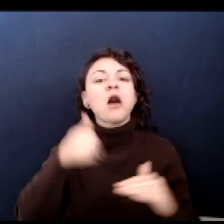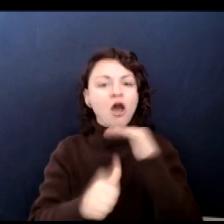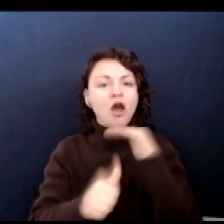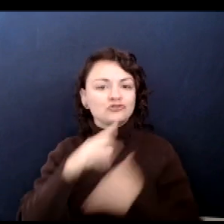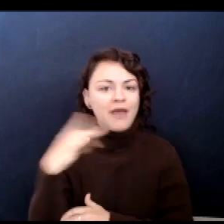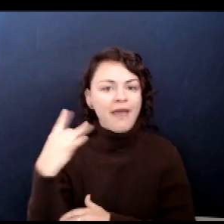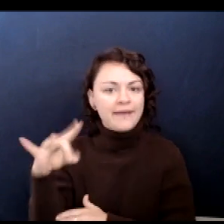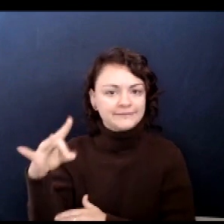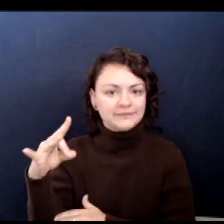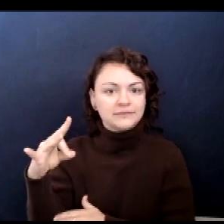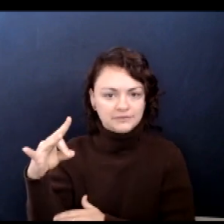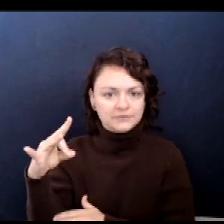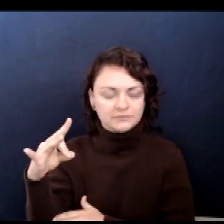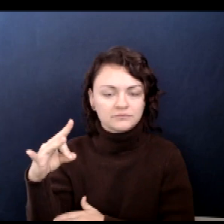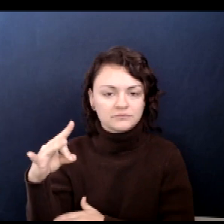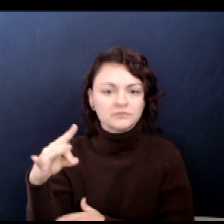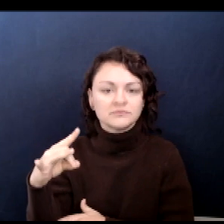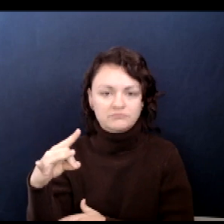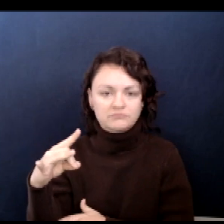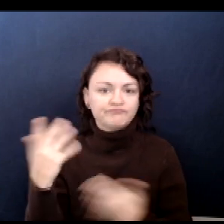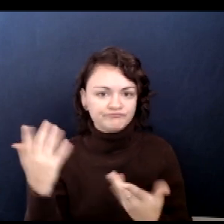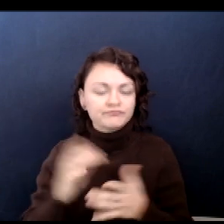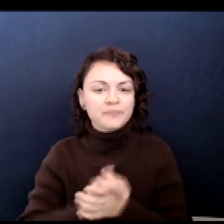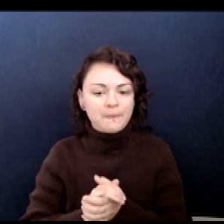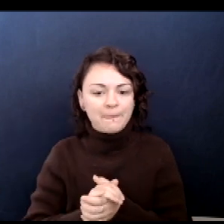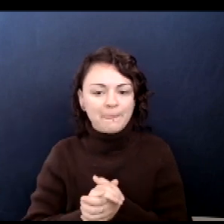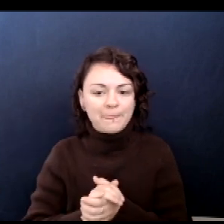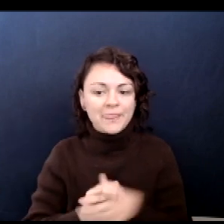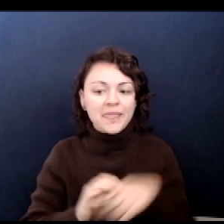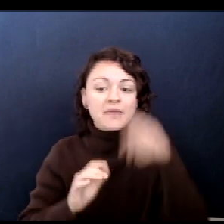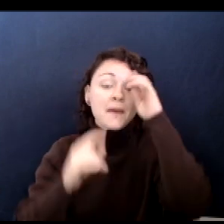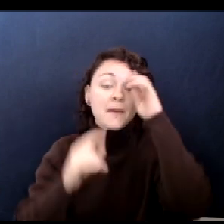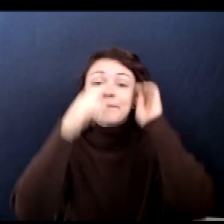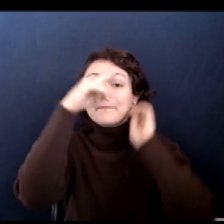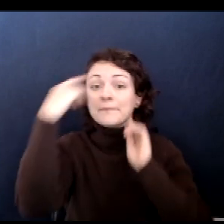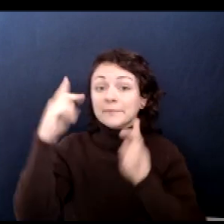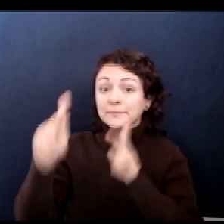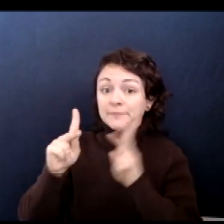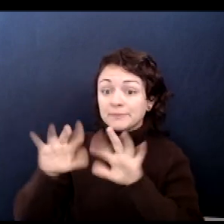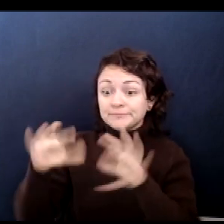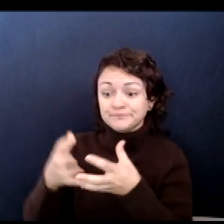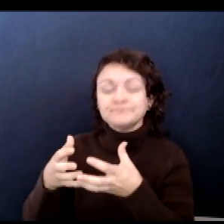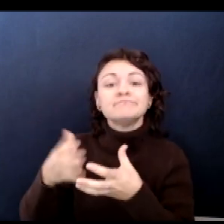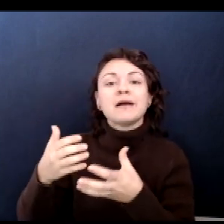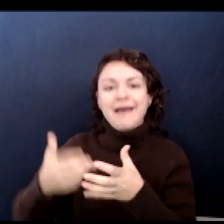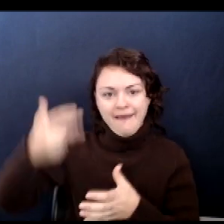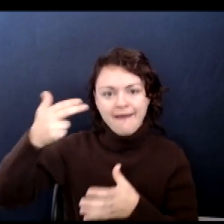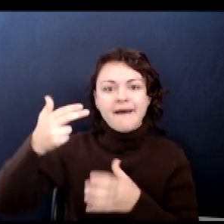Individuals that are under 18 black individuals have a higher number of people on